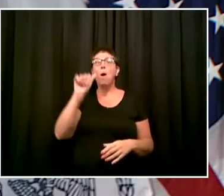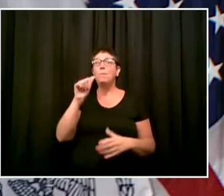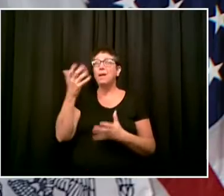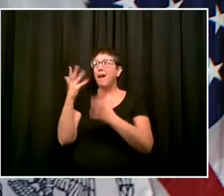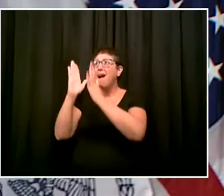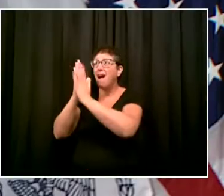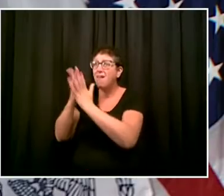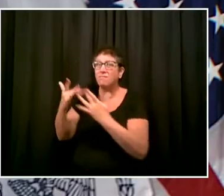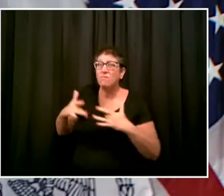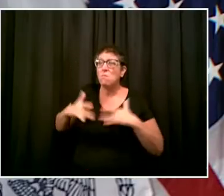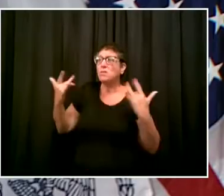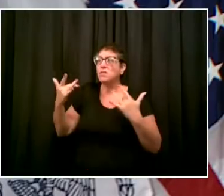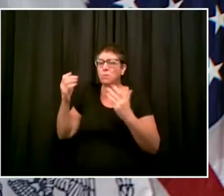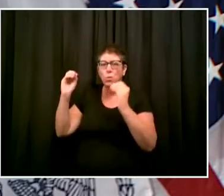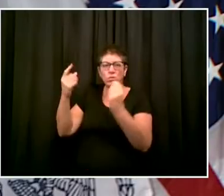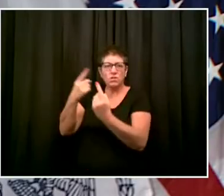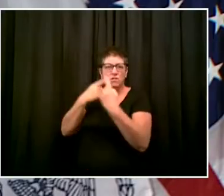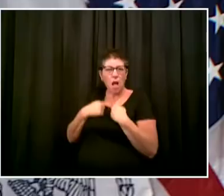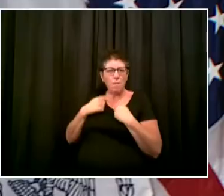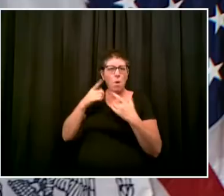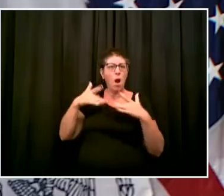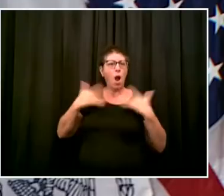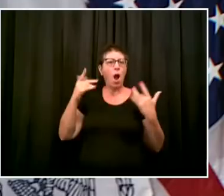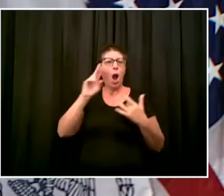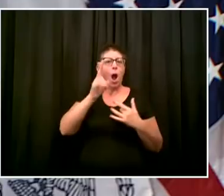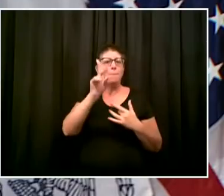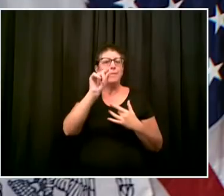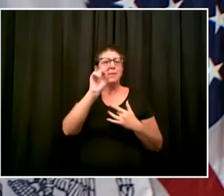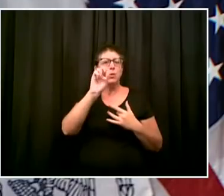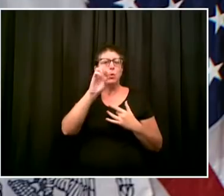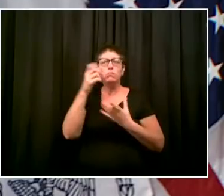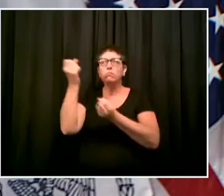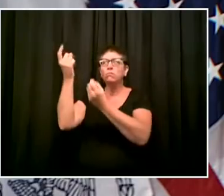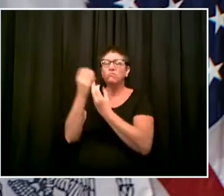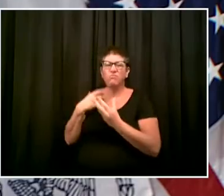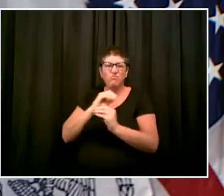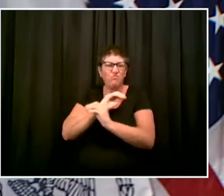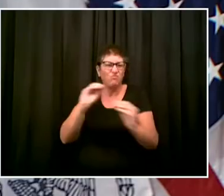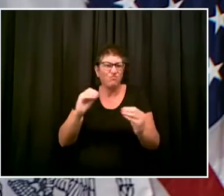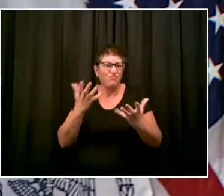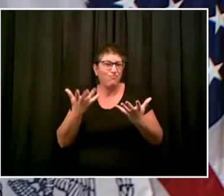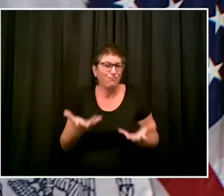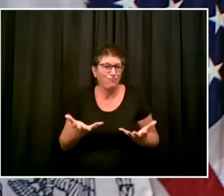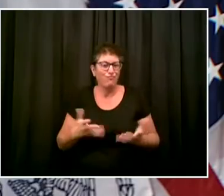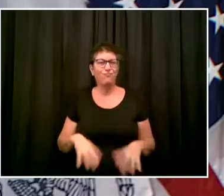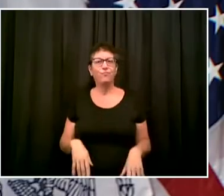RESULTS. TODAY WAS THE ADY WHENLA YOFF NOTICE WAS GOING